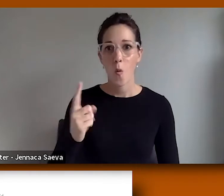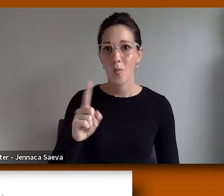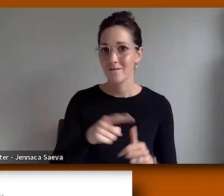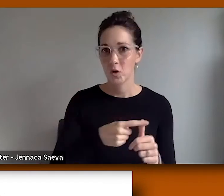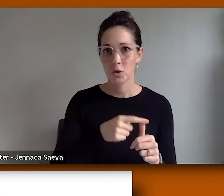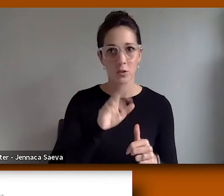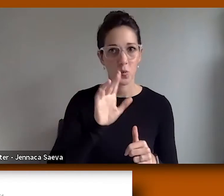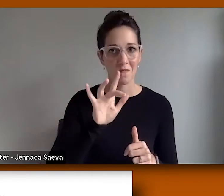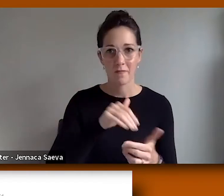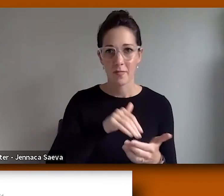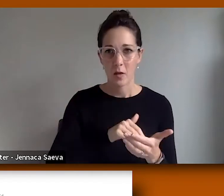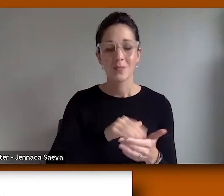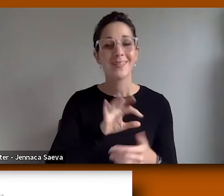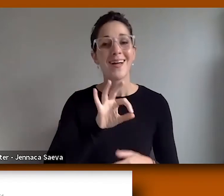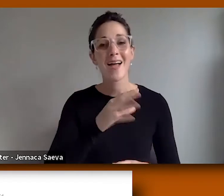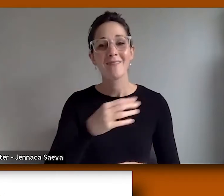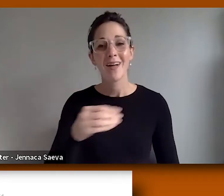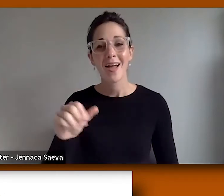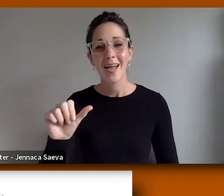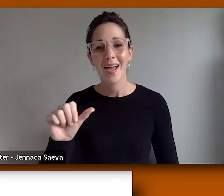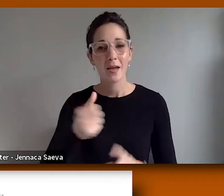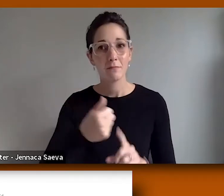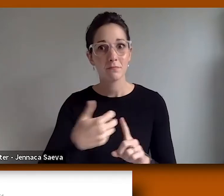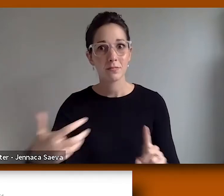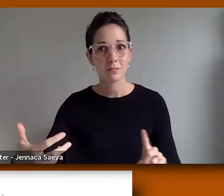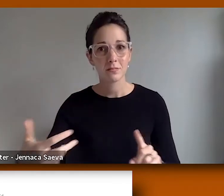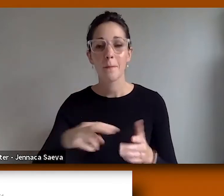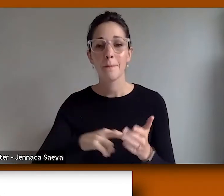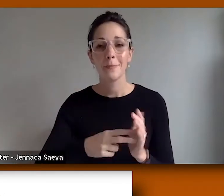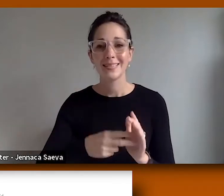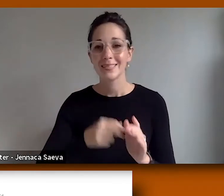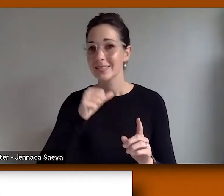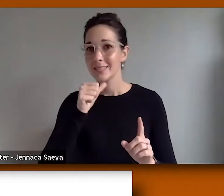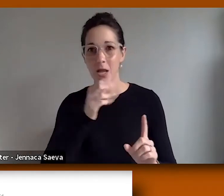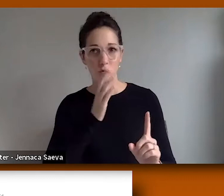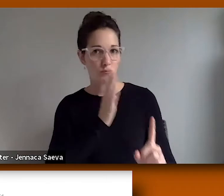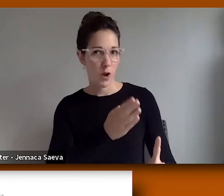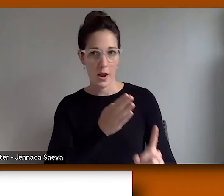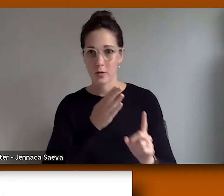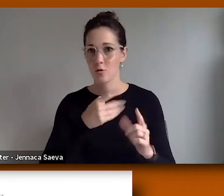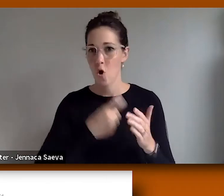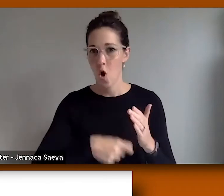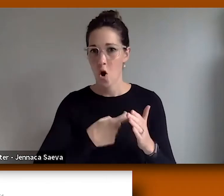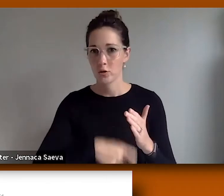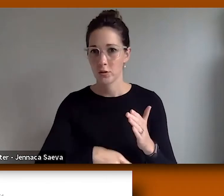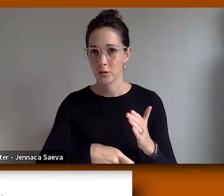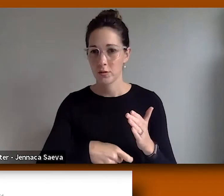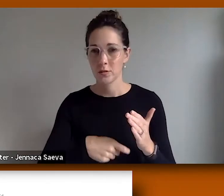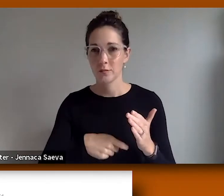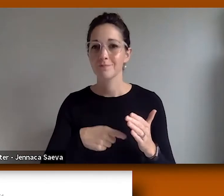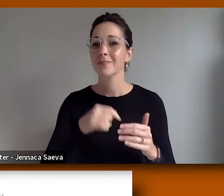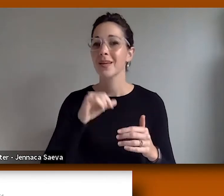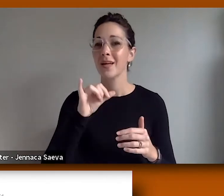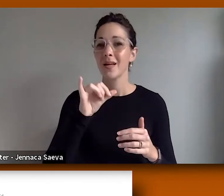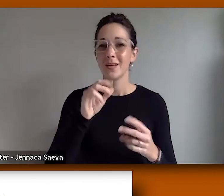and when we say F&A, that means indirect costs. Those terms are interchangeable,